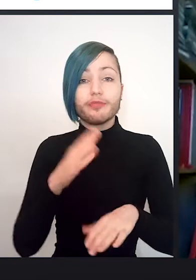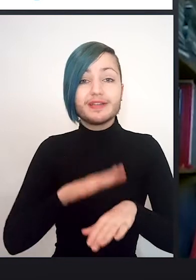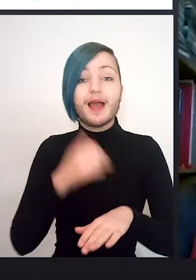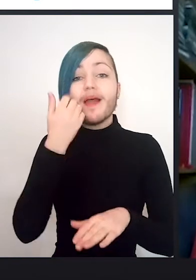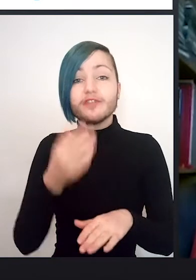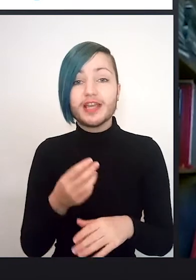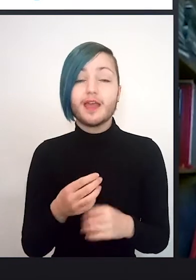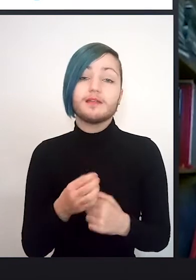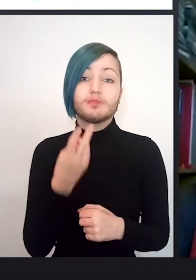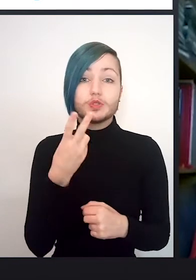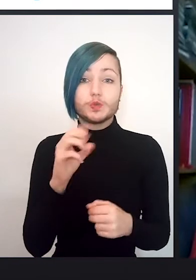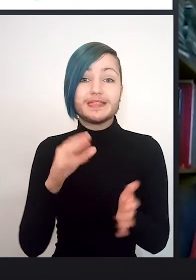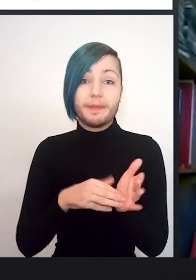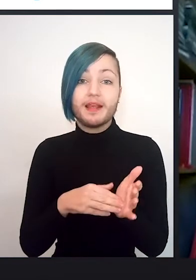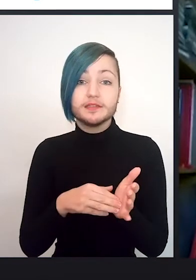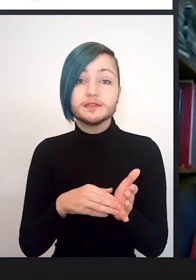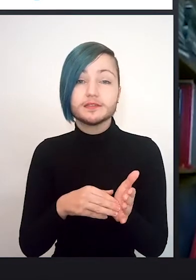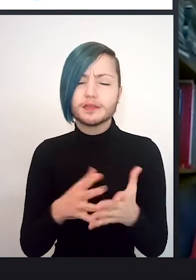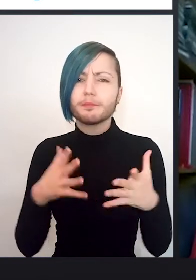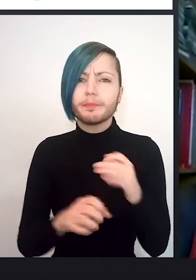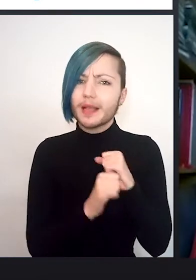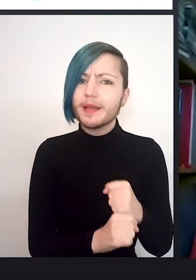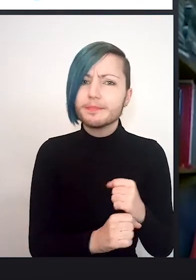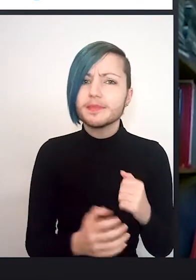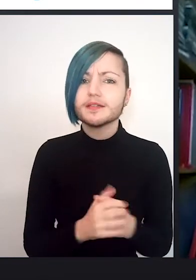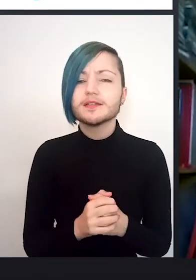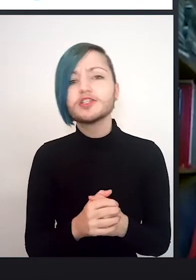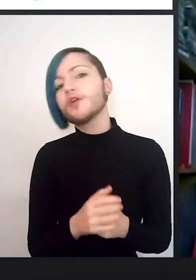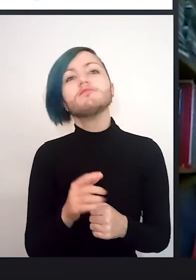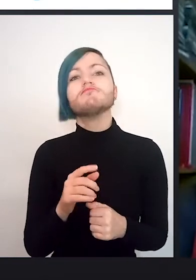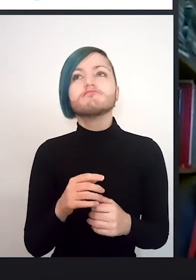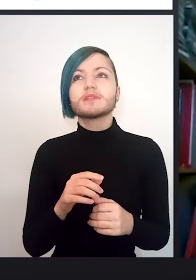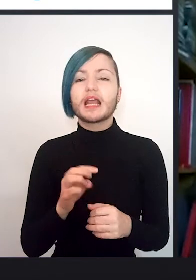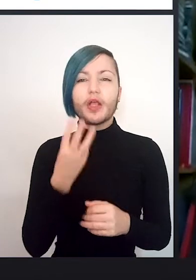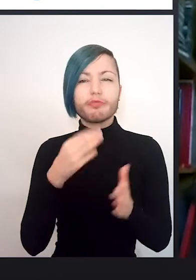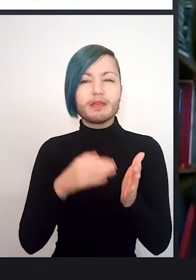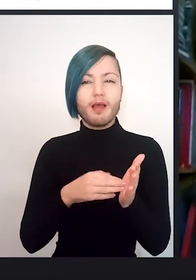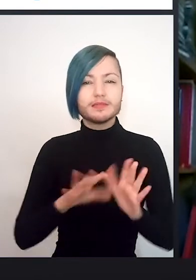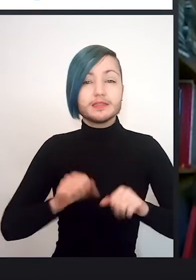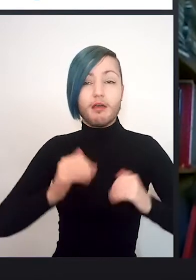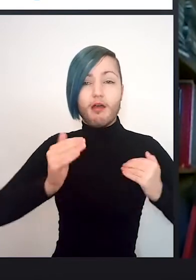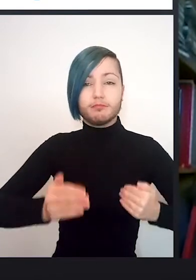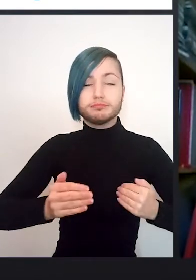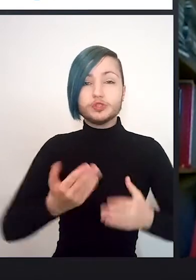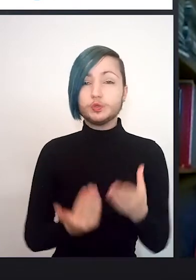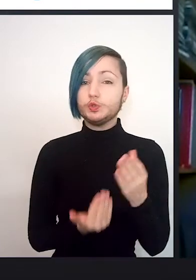And that's a bit of a commitment, especially in the first three months when it's all new to you.